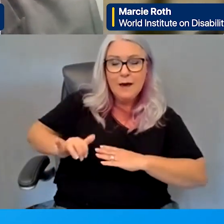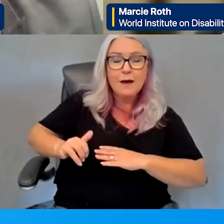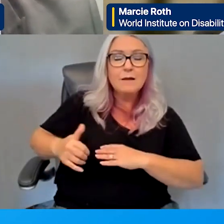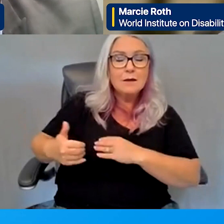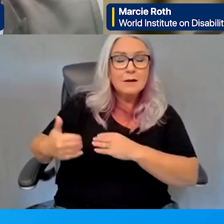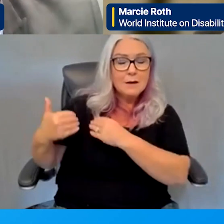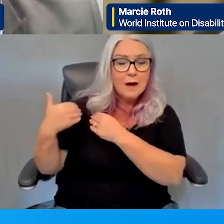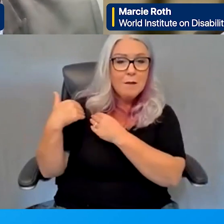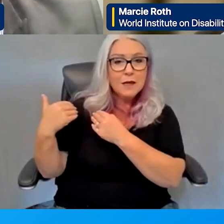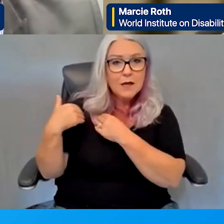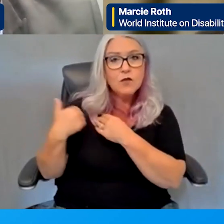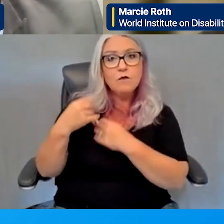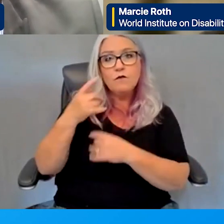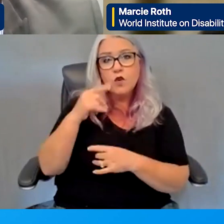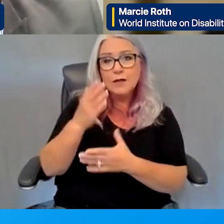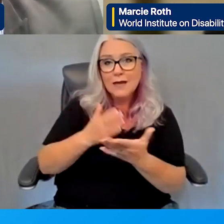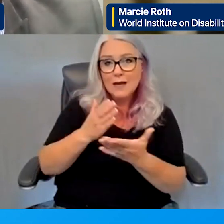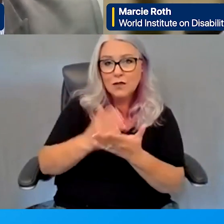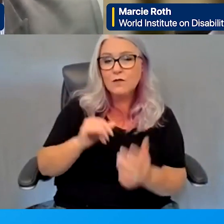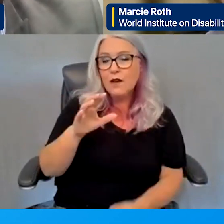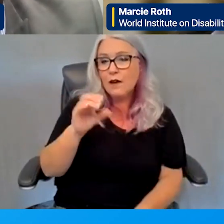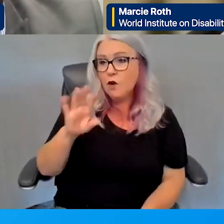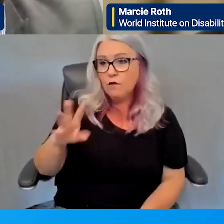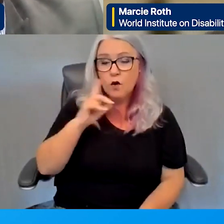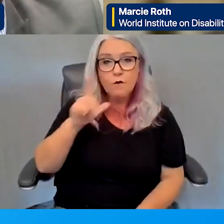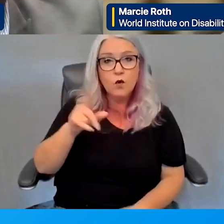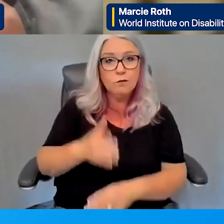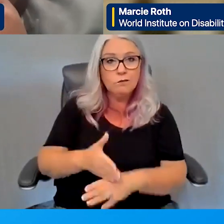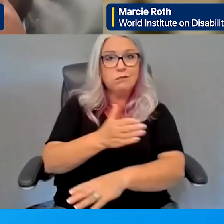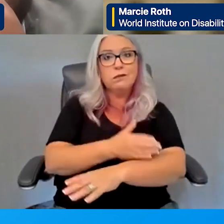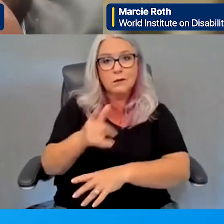rehabilitation act. Which goes far beyond meeting building